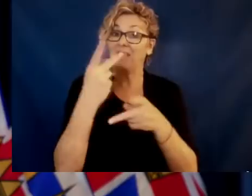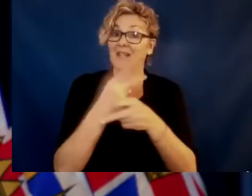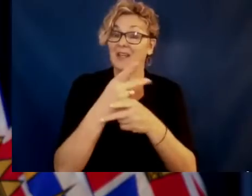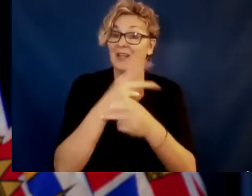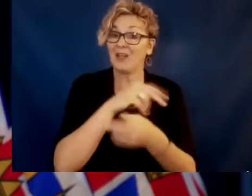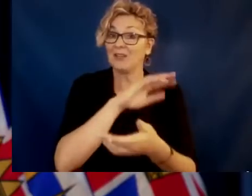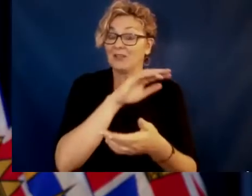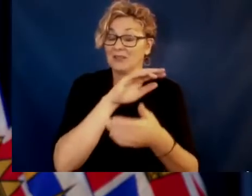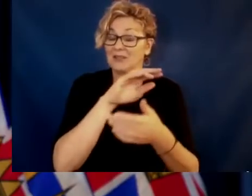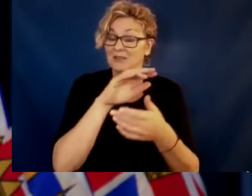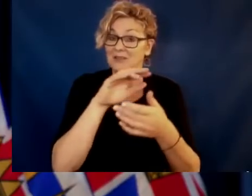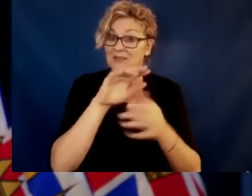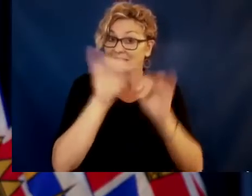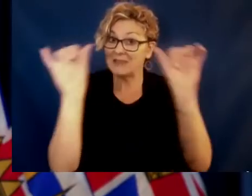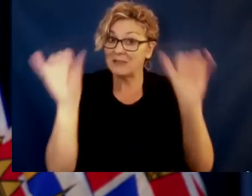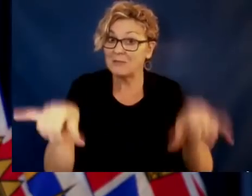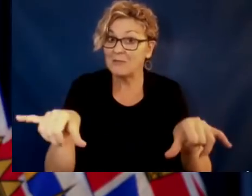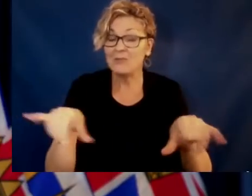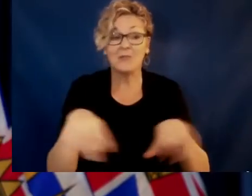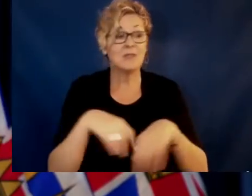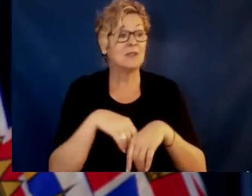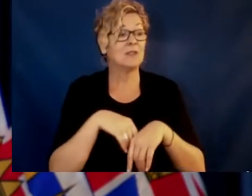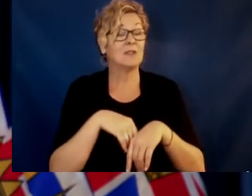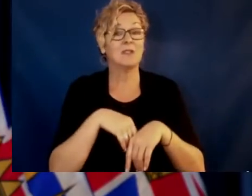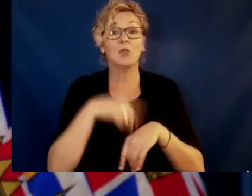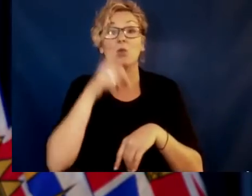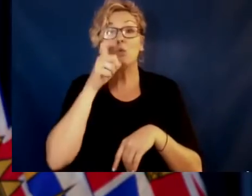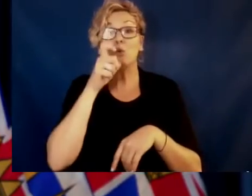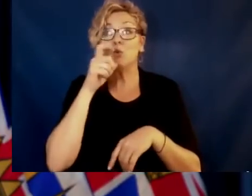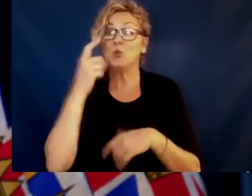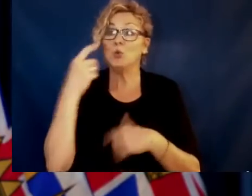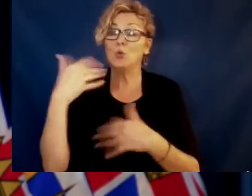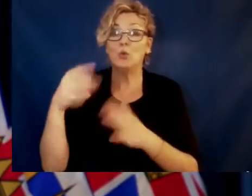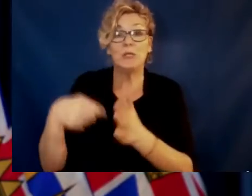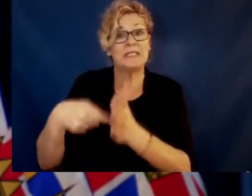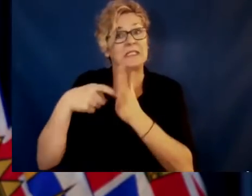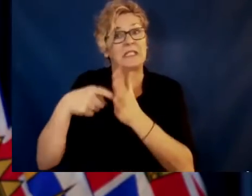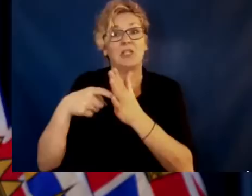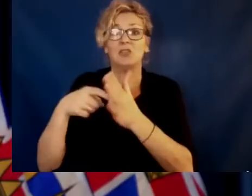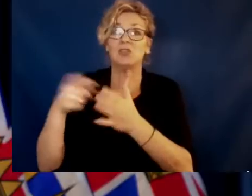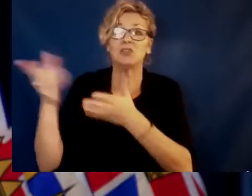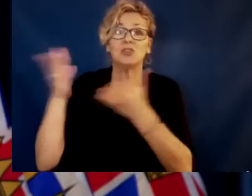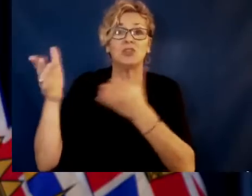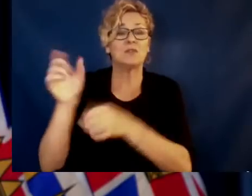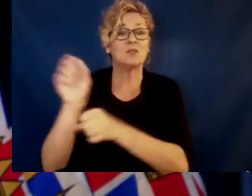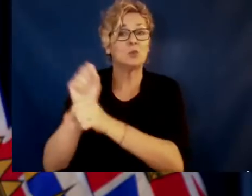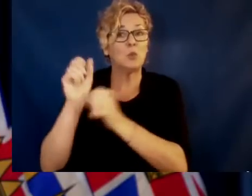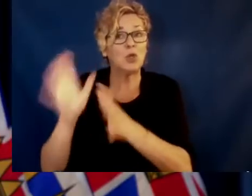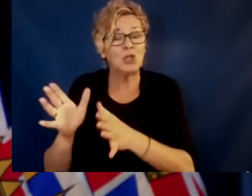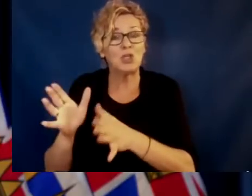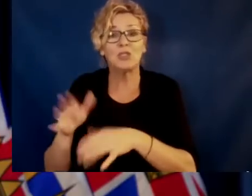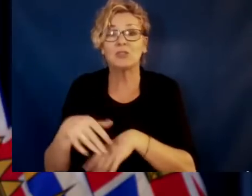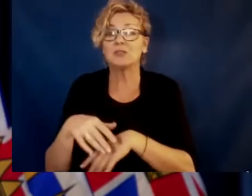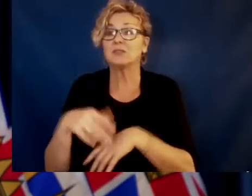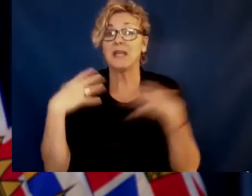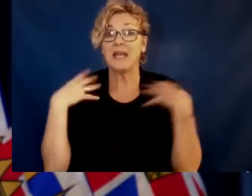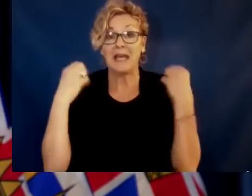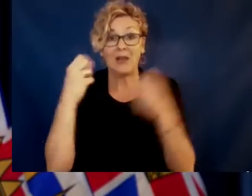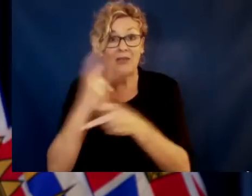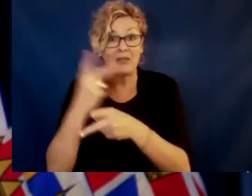workers, from food plants to grocery stores to the critical workers we have in our schools, our educators and staff.